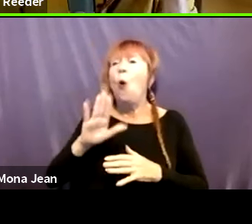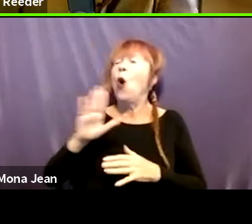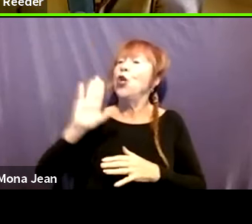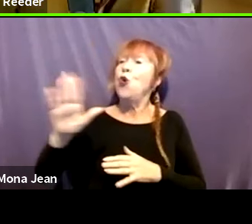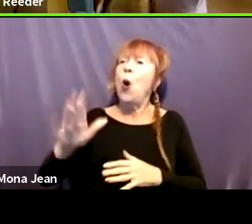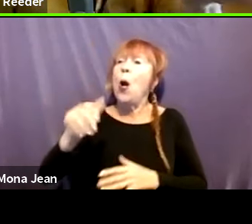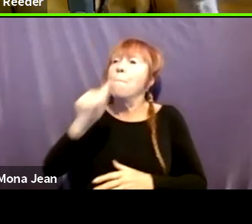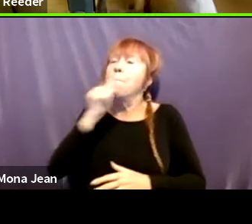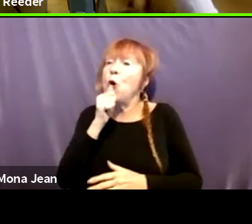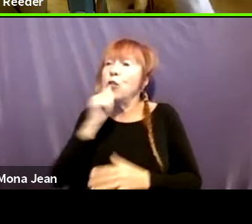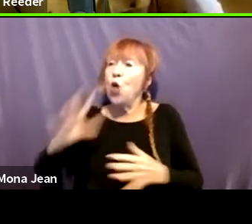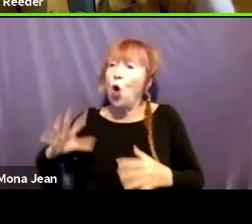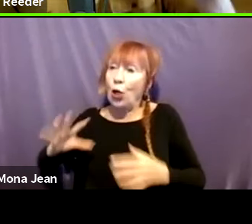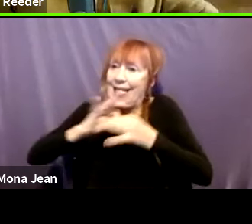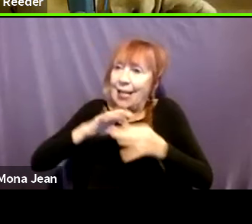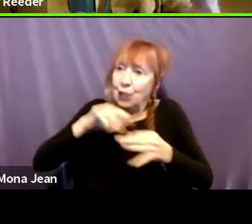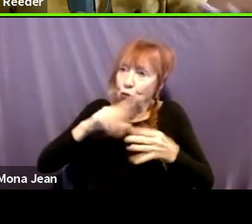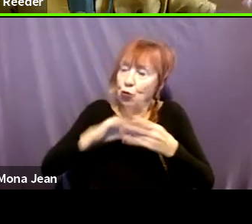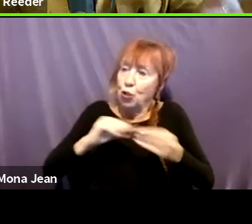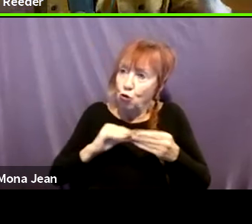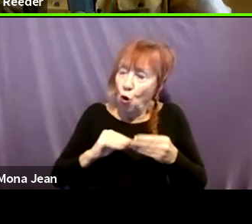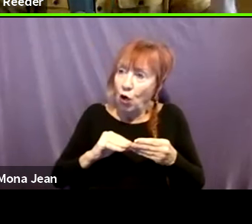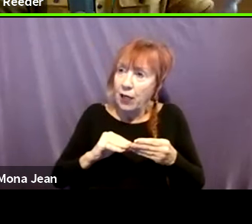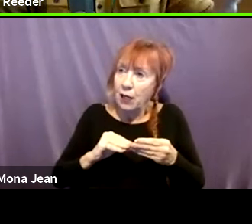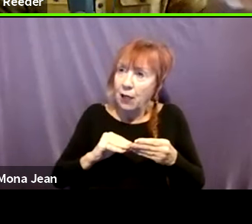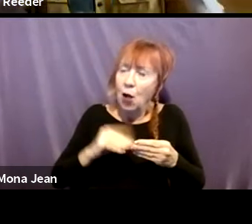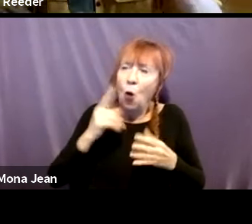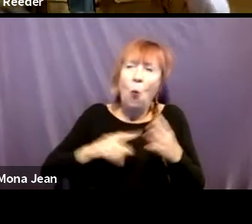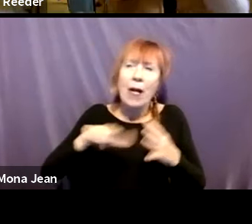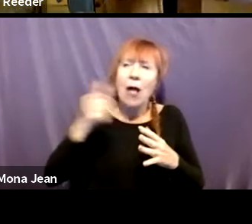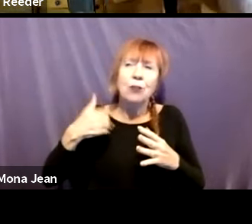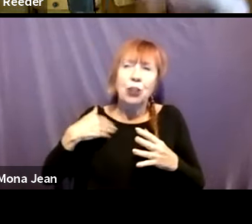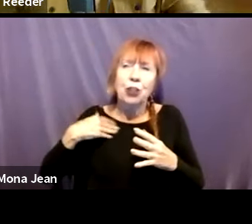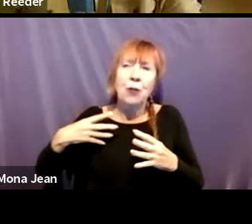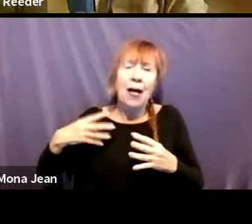What other things do you prepare, Yeah. besides what's on the paper?